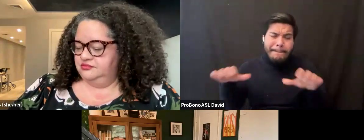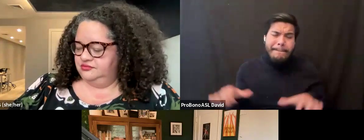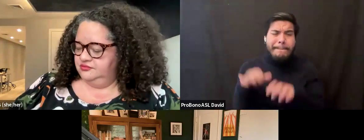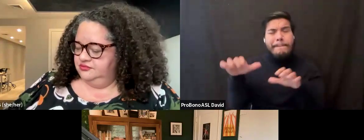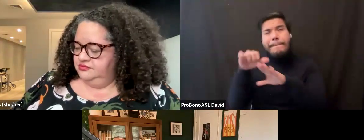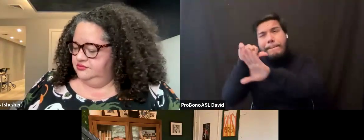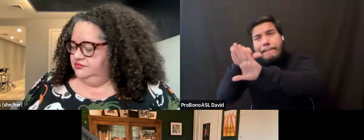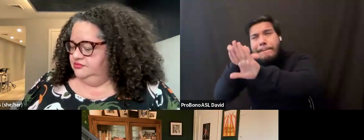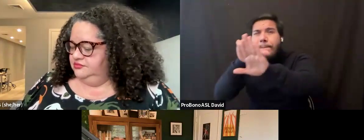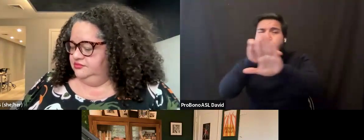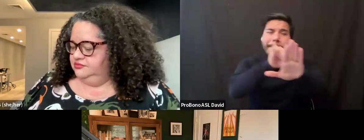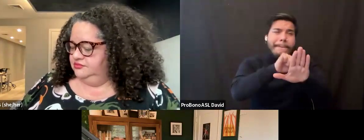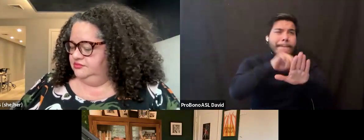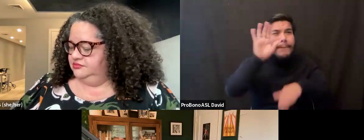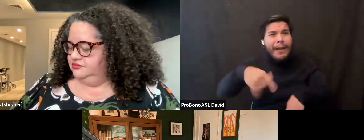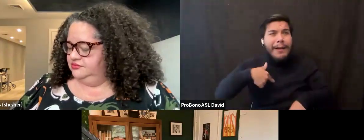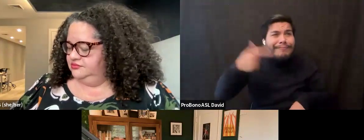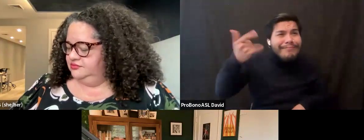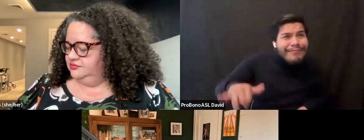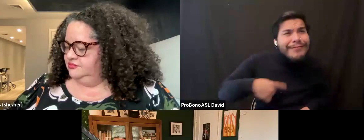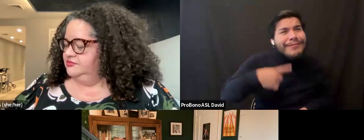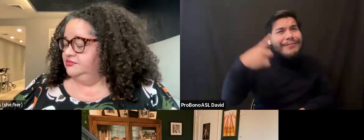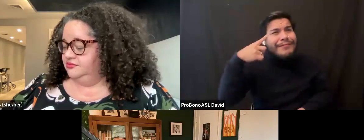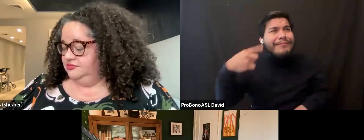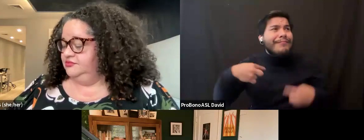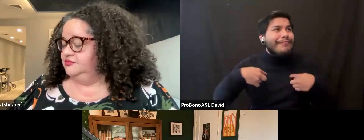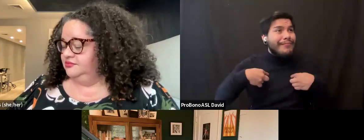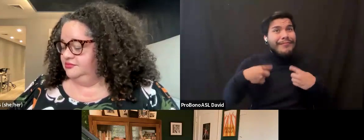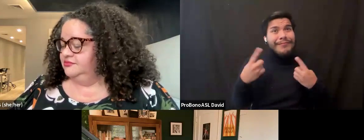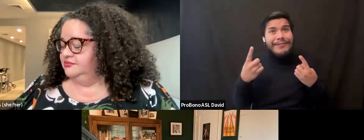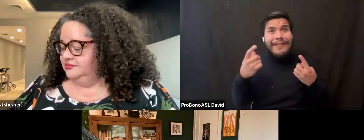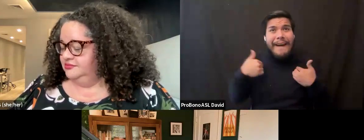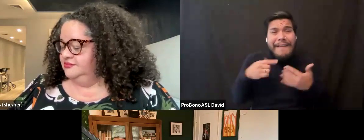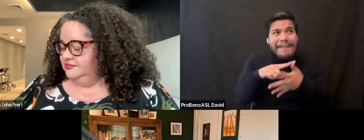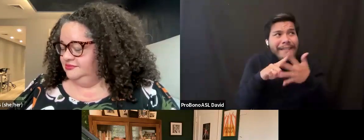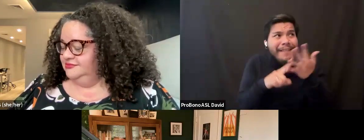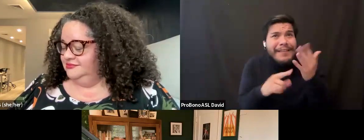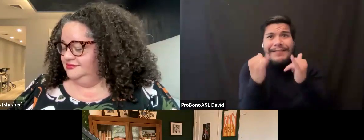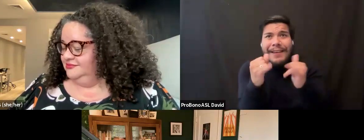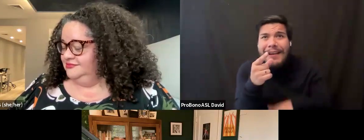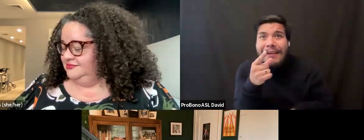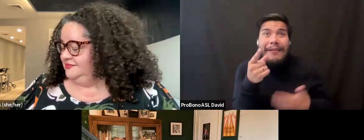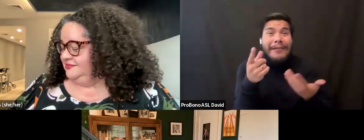doors and being like, I'm gay, do you think I should have anything? Is there anything you think I should have